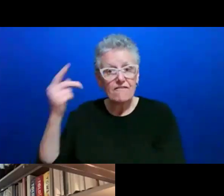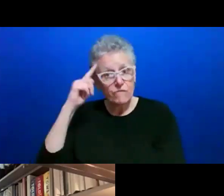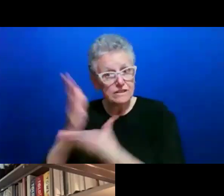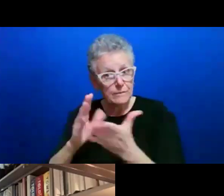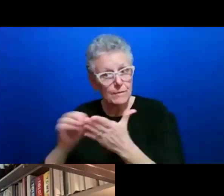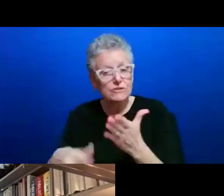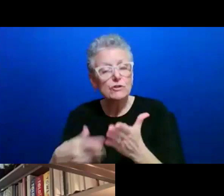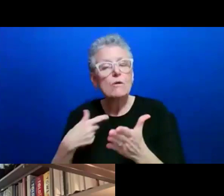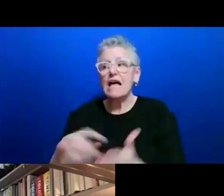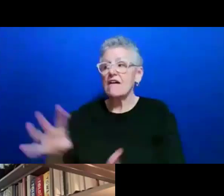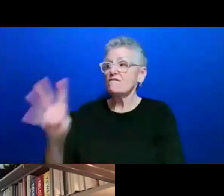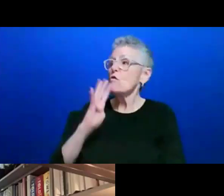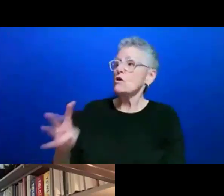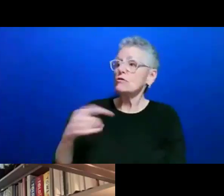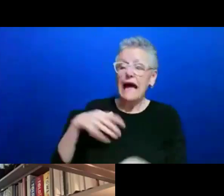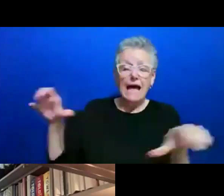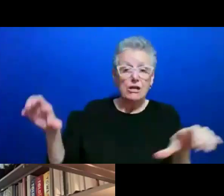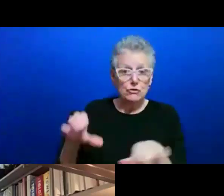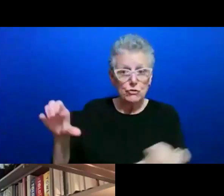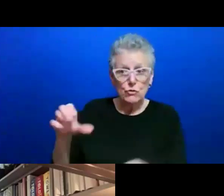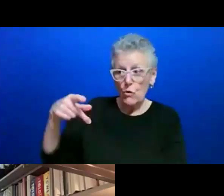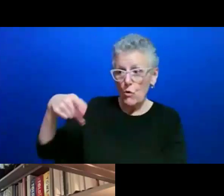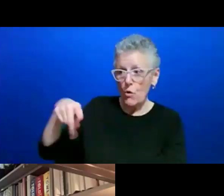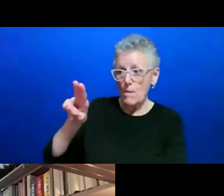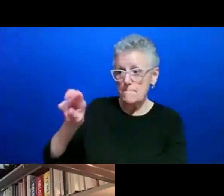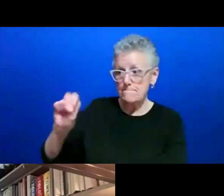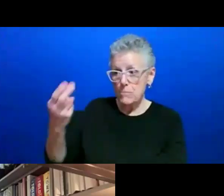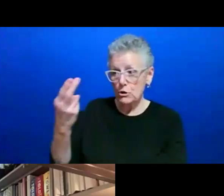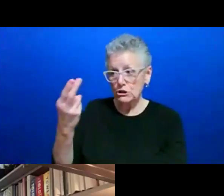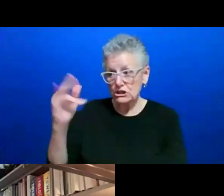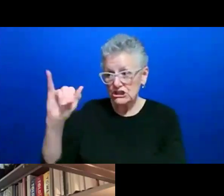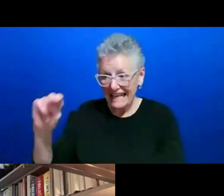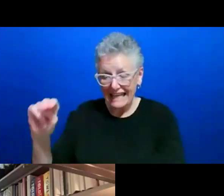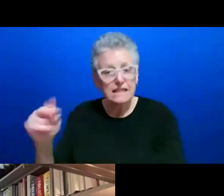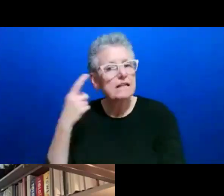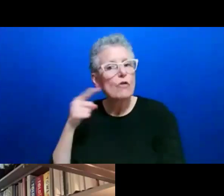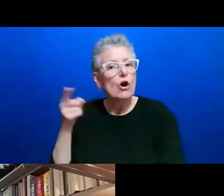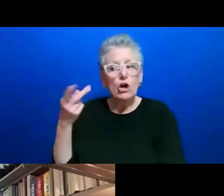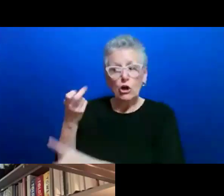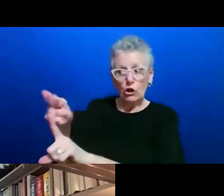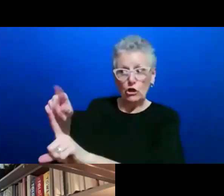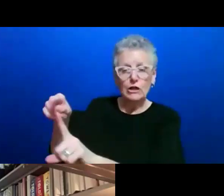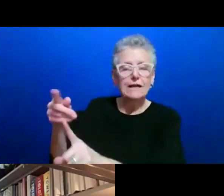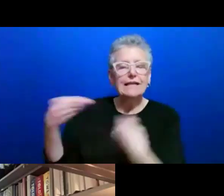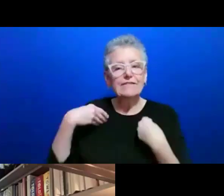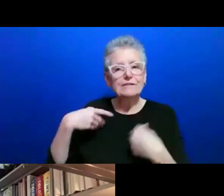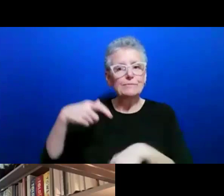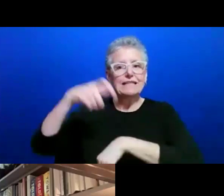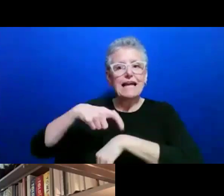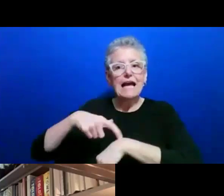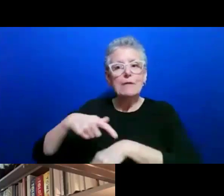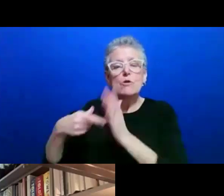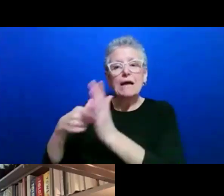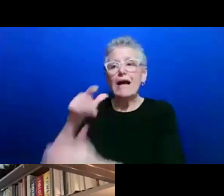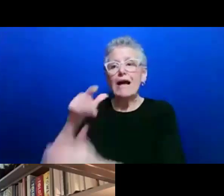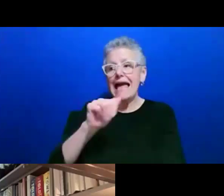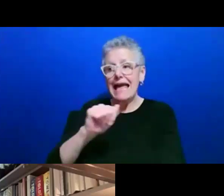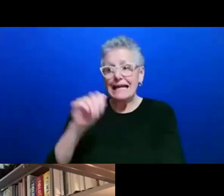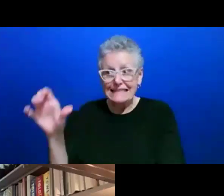for during preschool. It gives me an opportunity to model AAC, and if she does decide to use